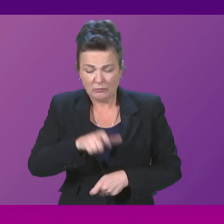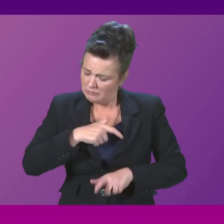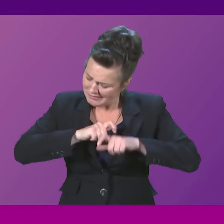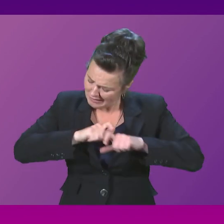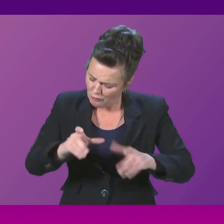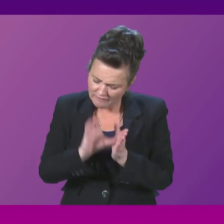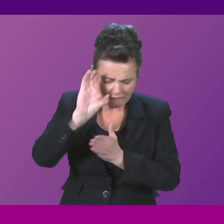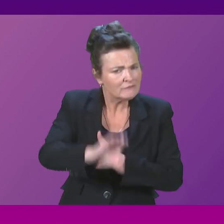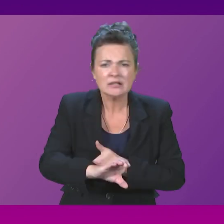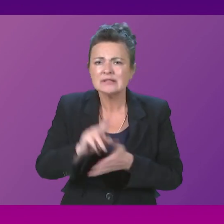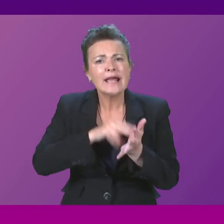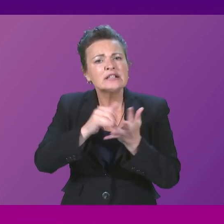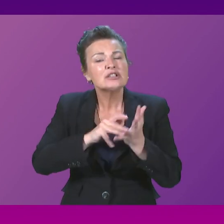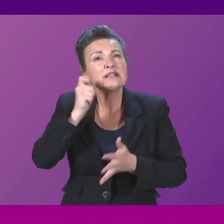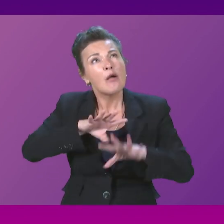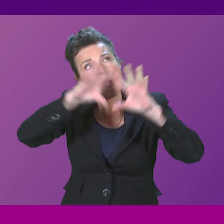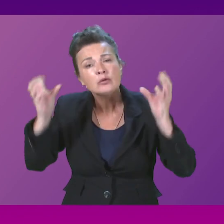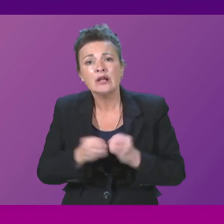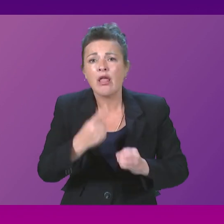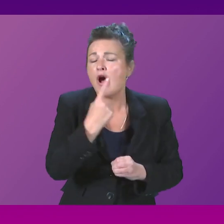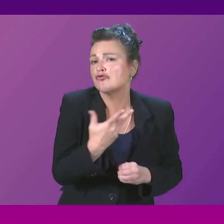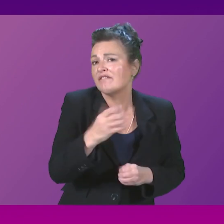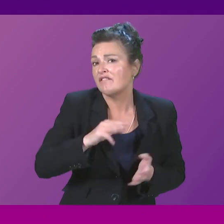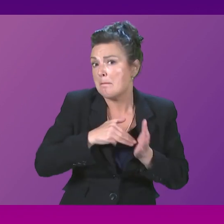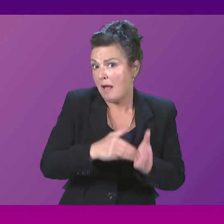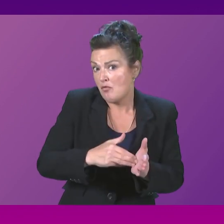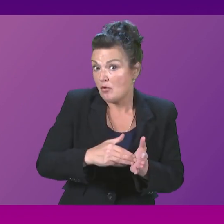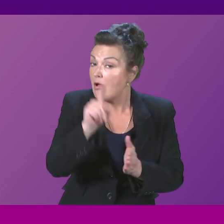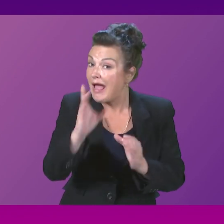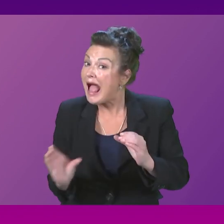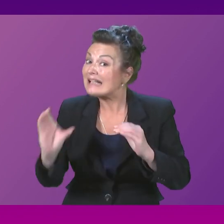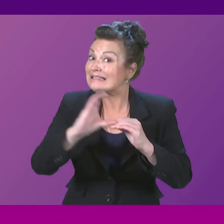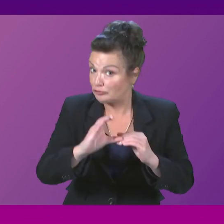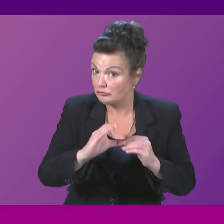In total, we have provided more than £150 million in additional support to maintain